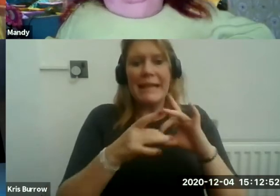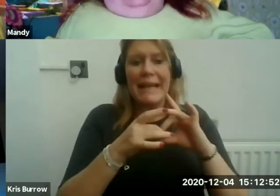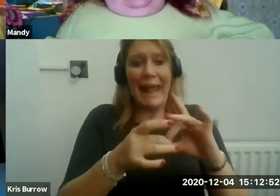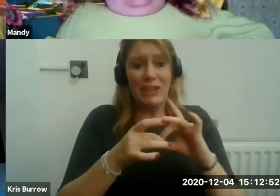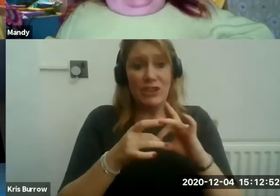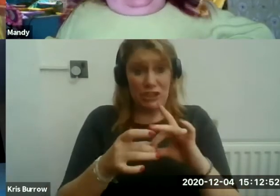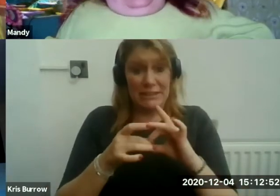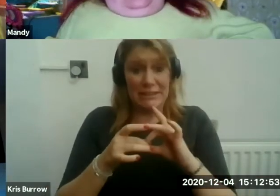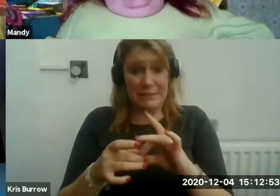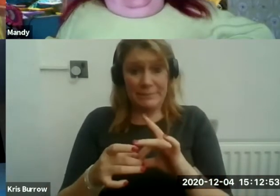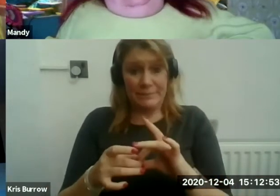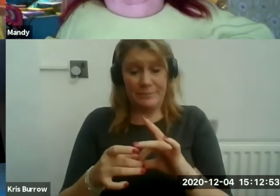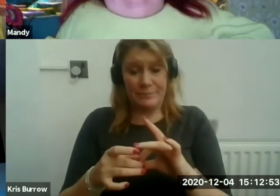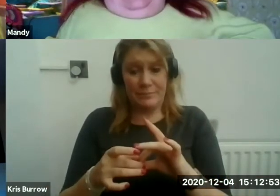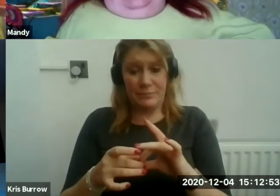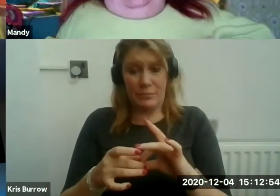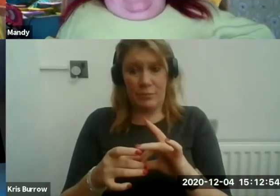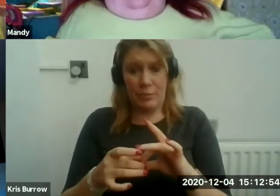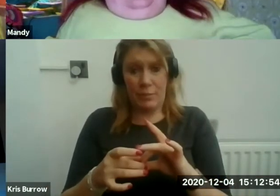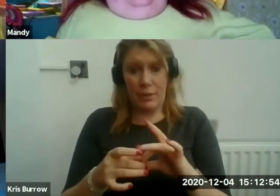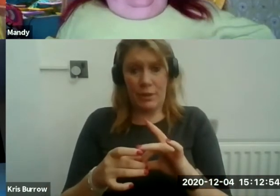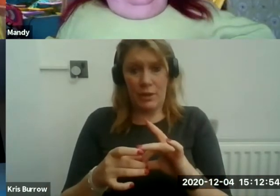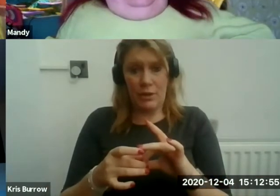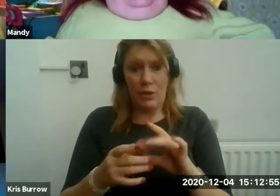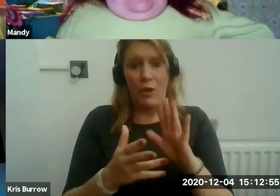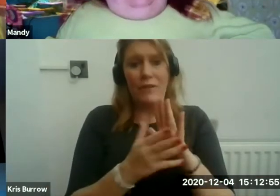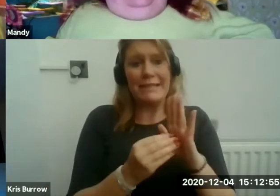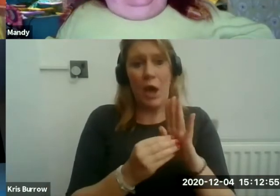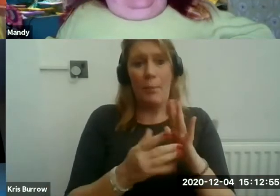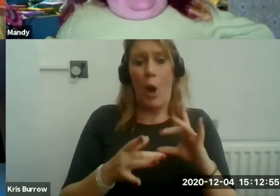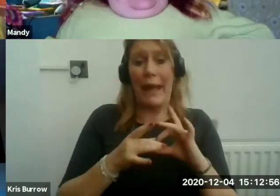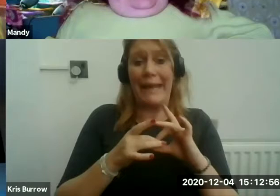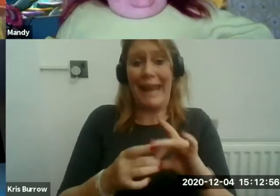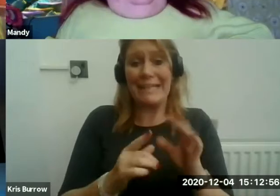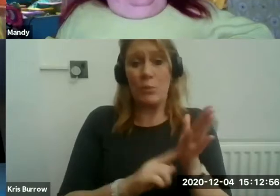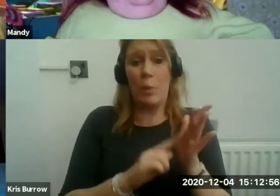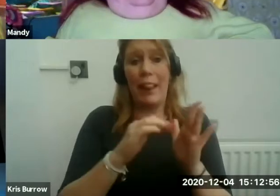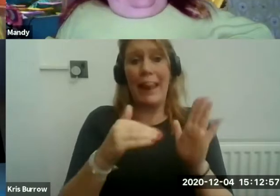connections. I connect with Liz's